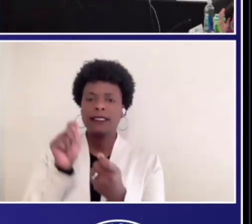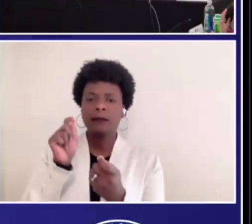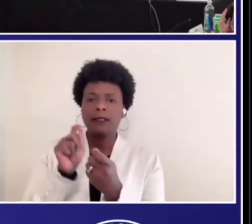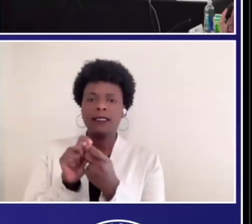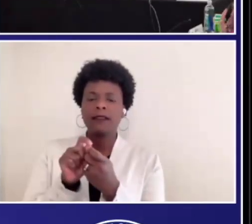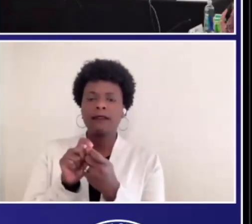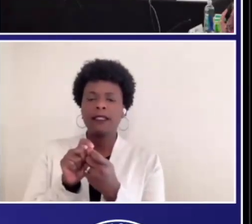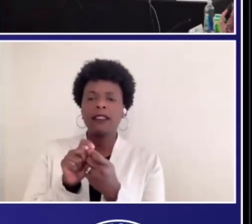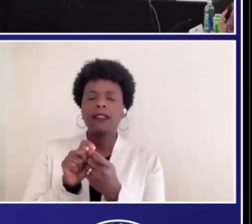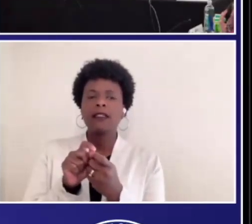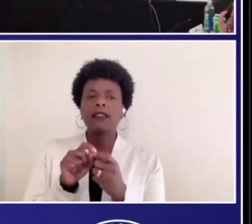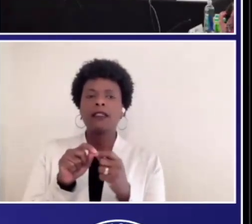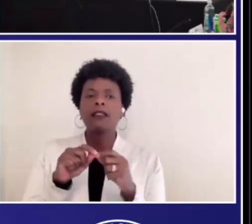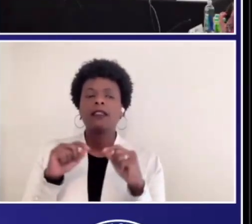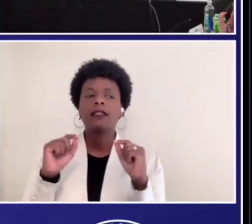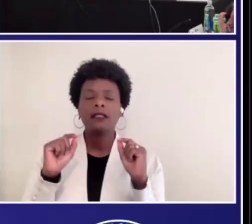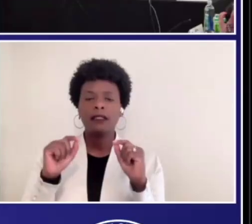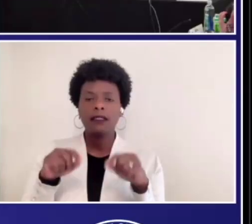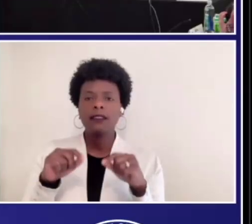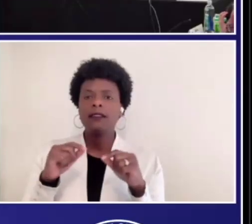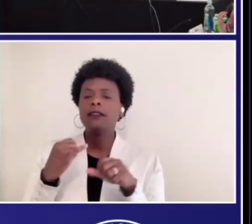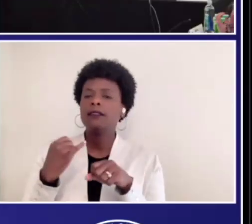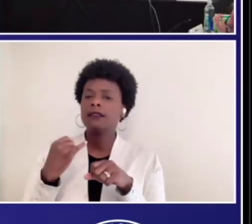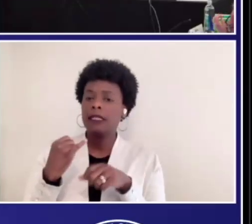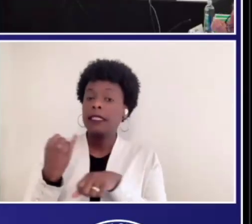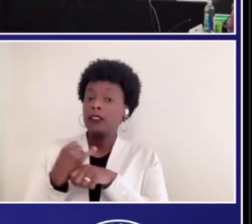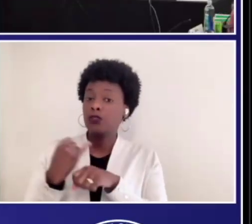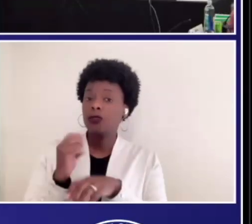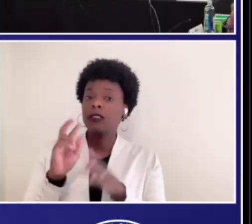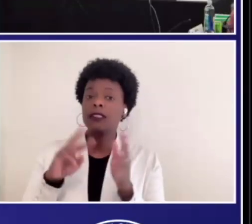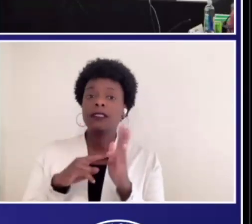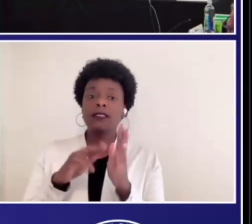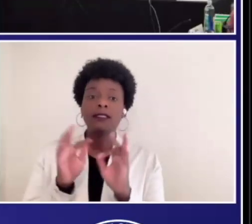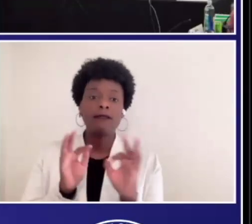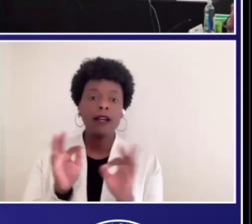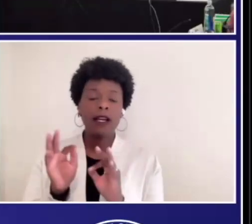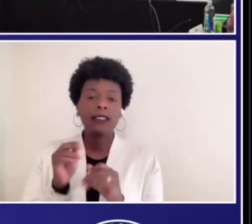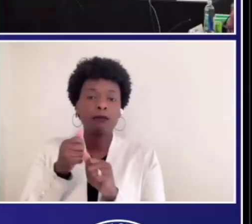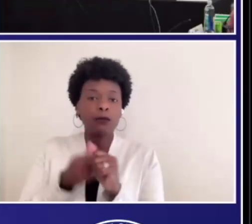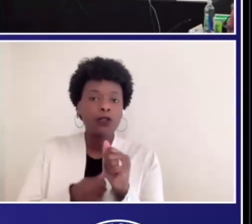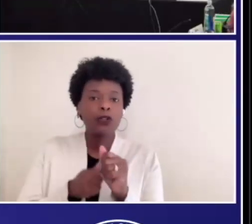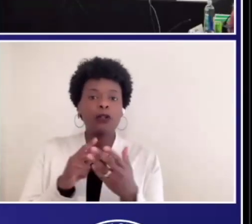are -- the institution defines per program. It does not give the flexibility to say